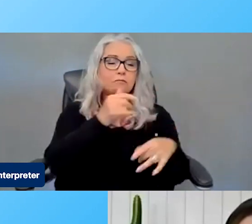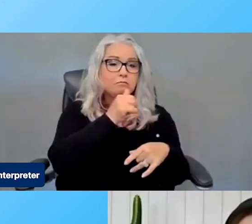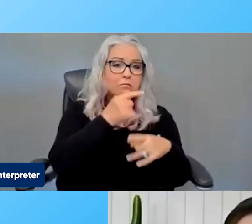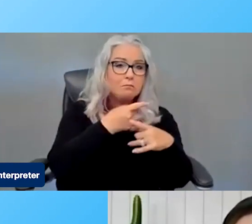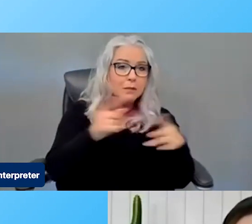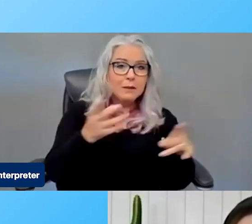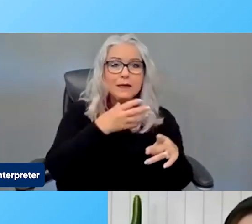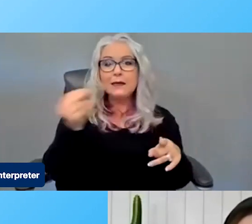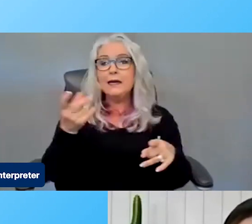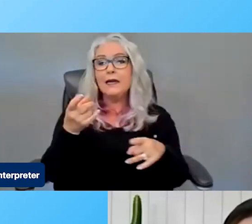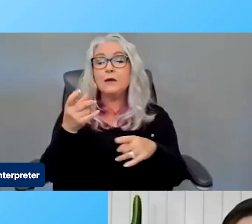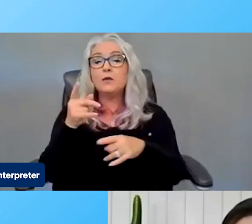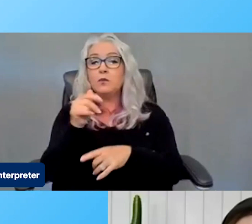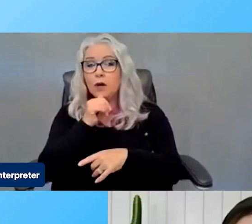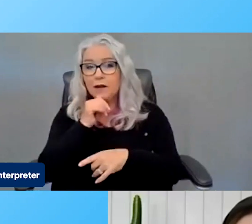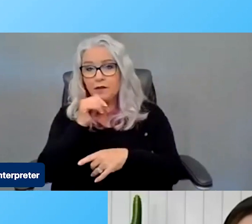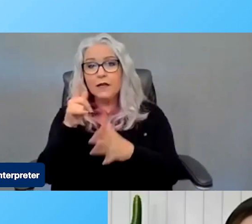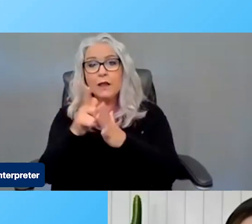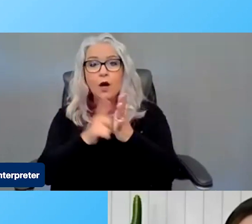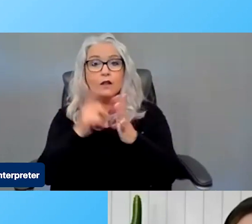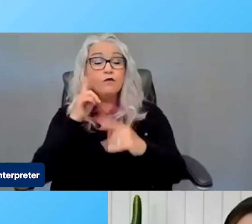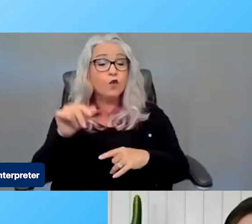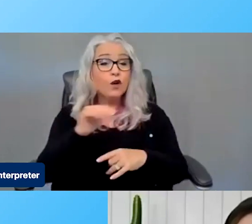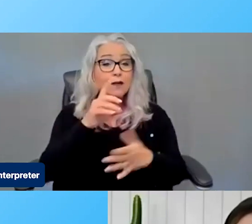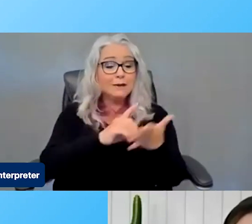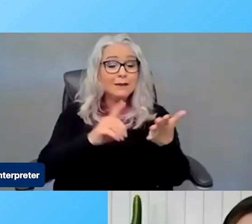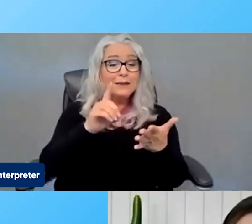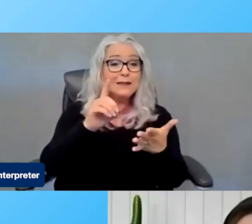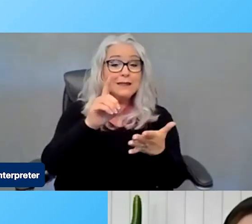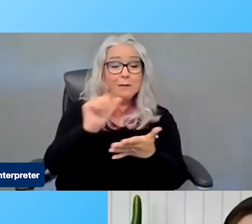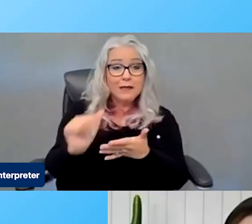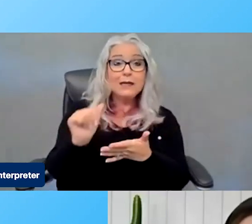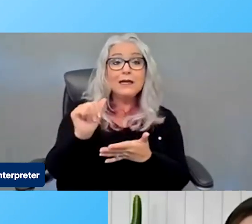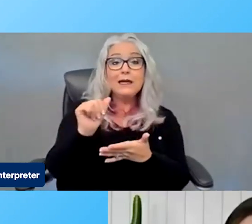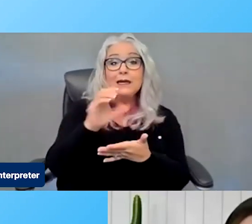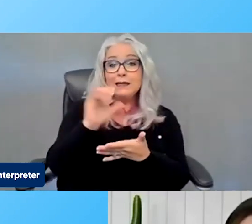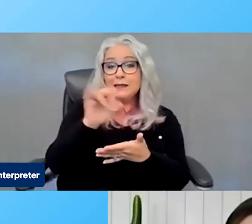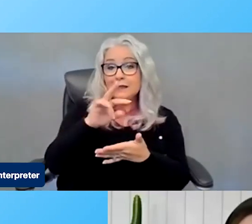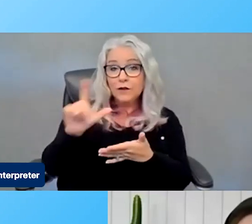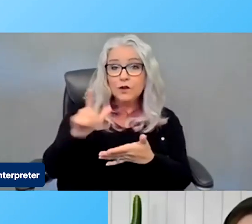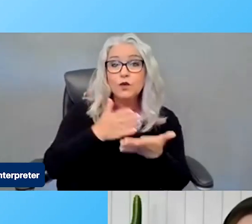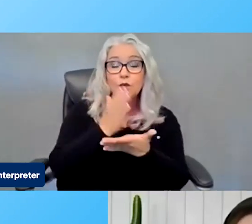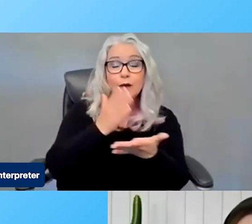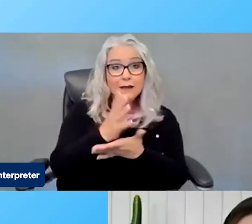on disability civil rights cases related to emergency services.